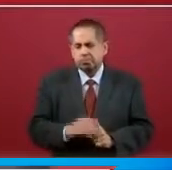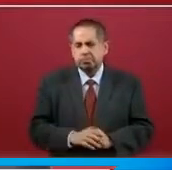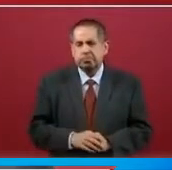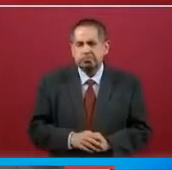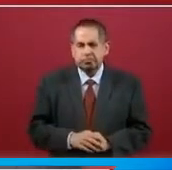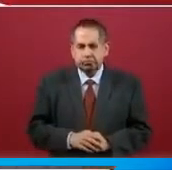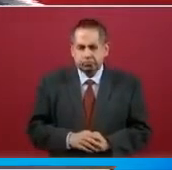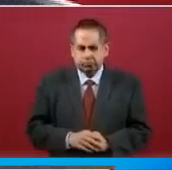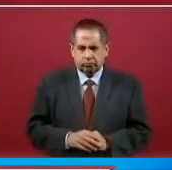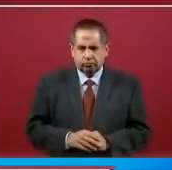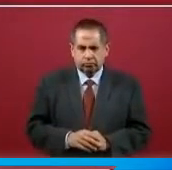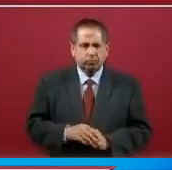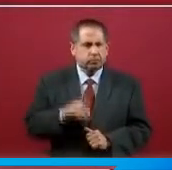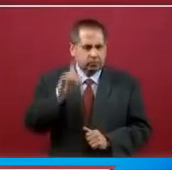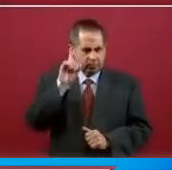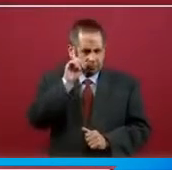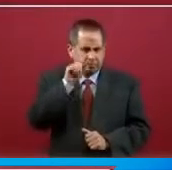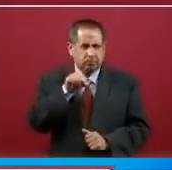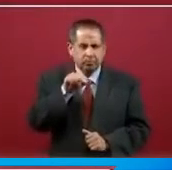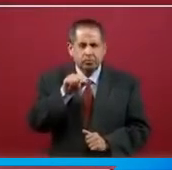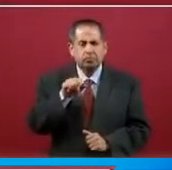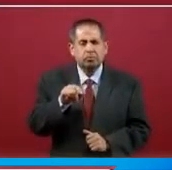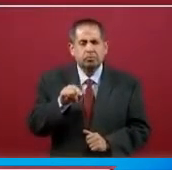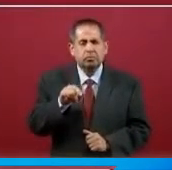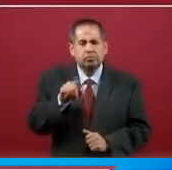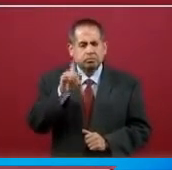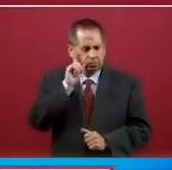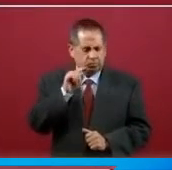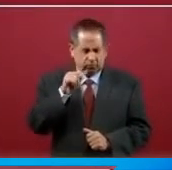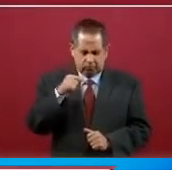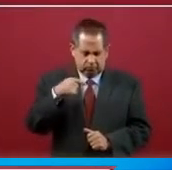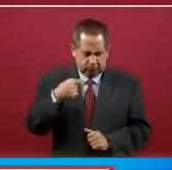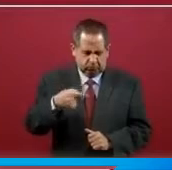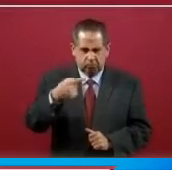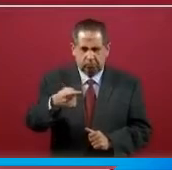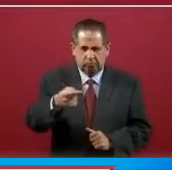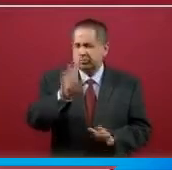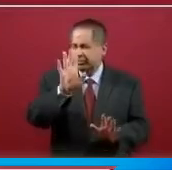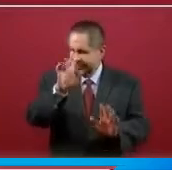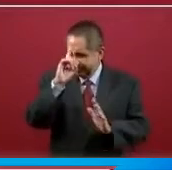reiterates his request to publicize the names of the journalists benefited with public resources